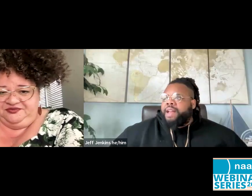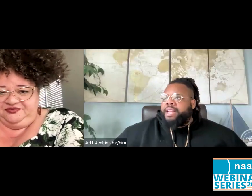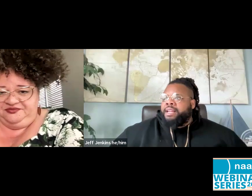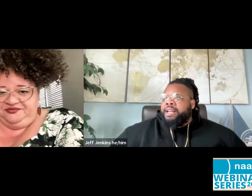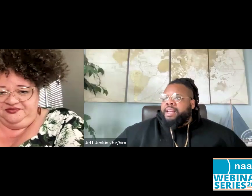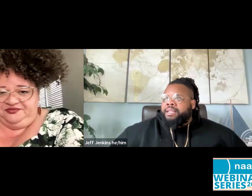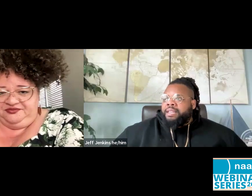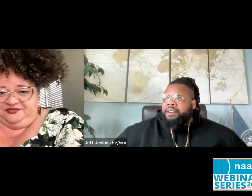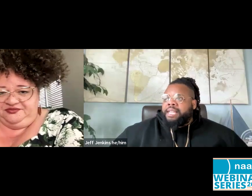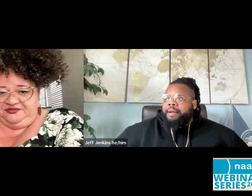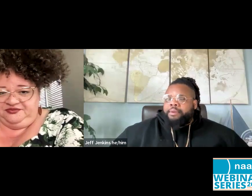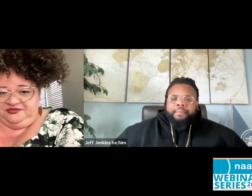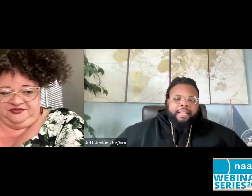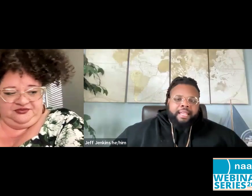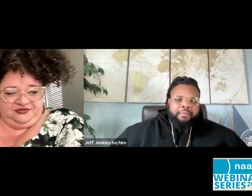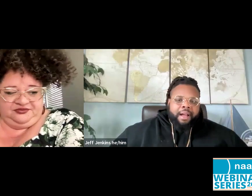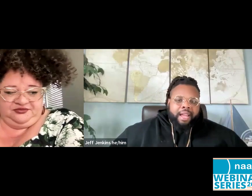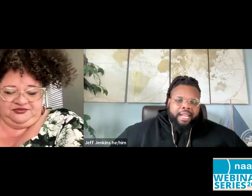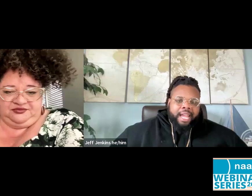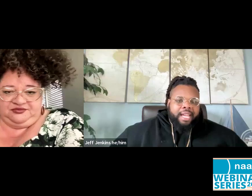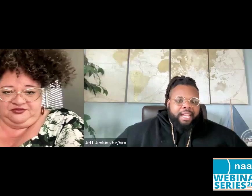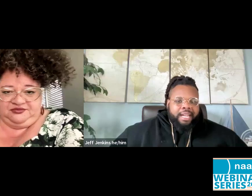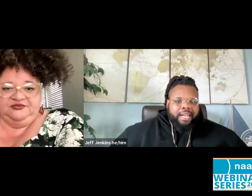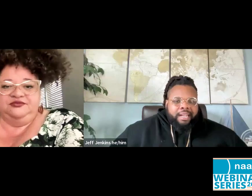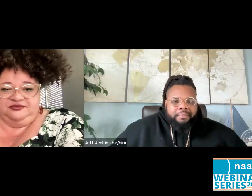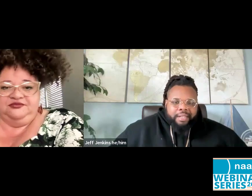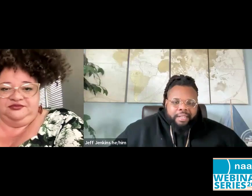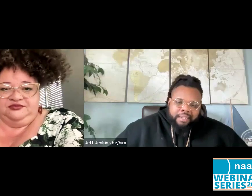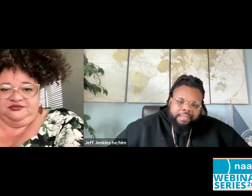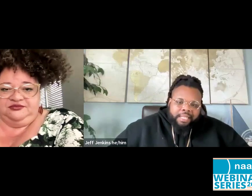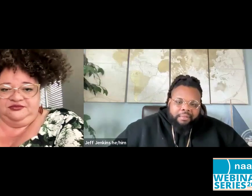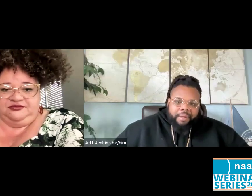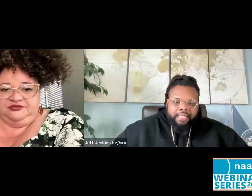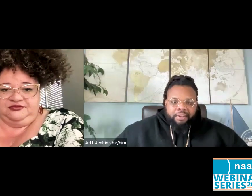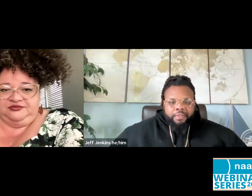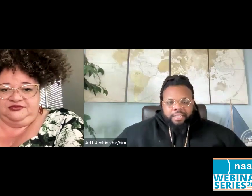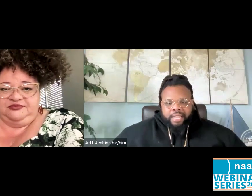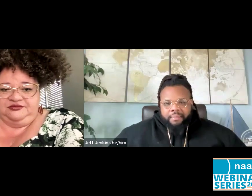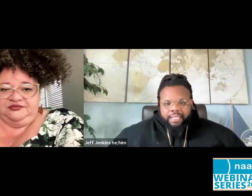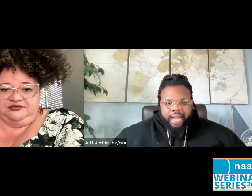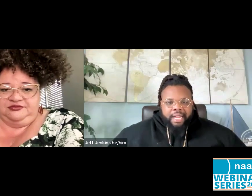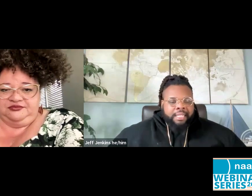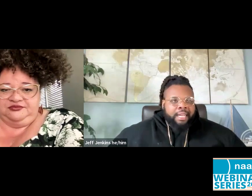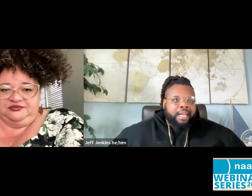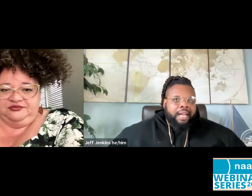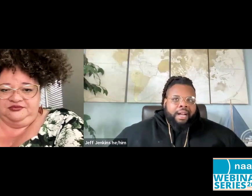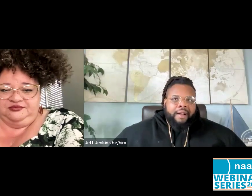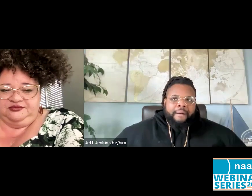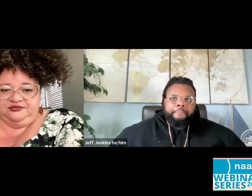Like there's times where I'm not thinking about 88 because I'm just thinking about myself, just like my size.